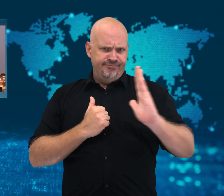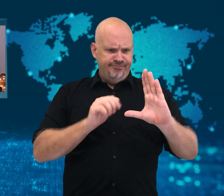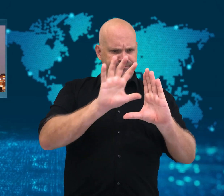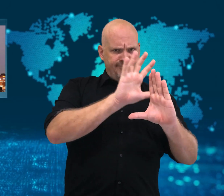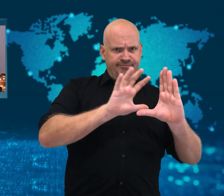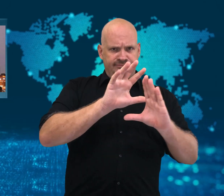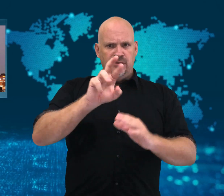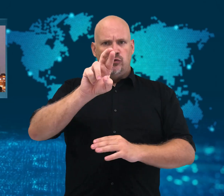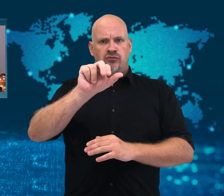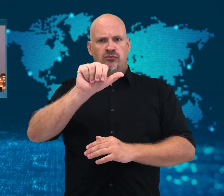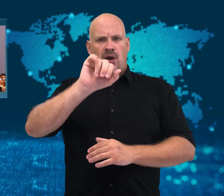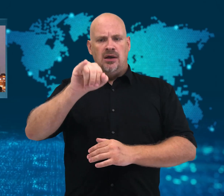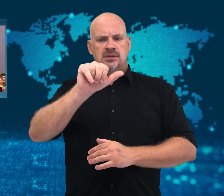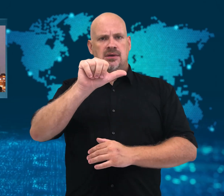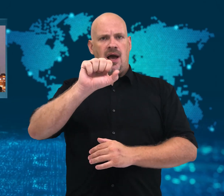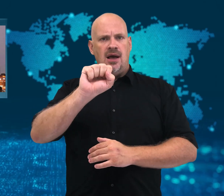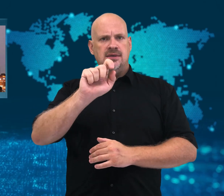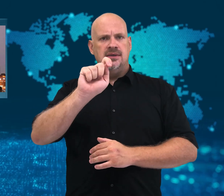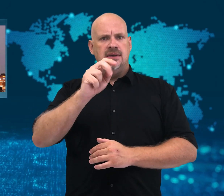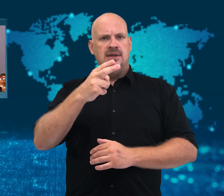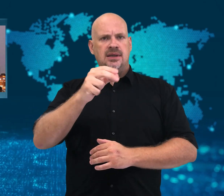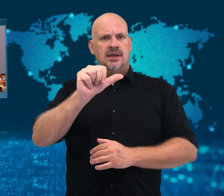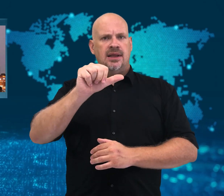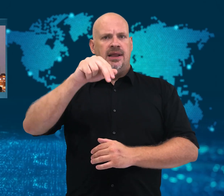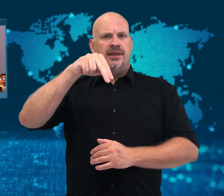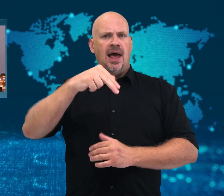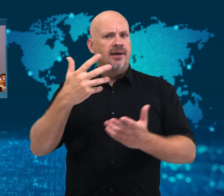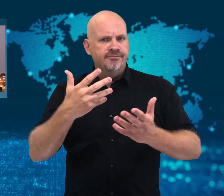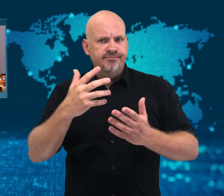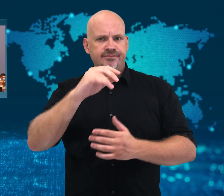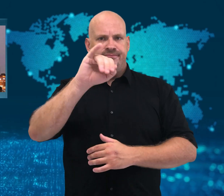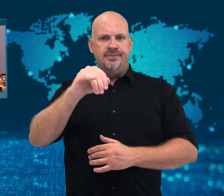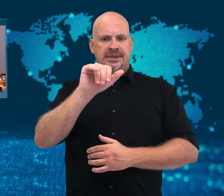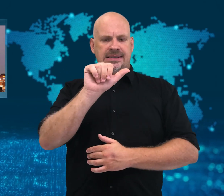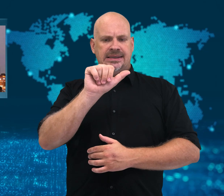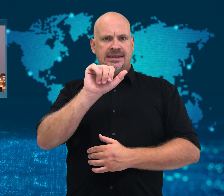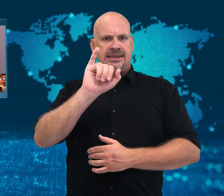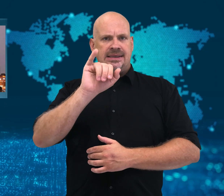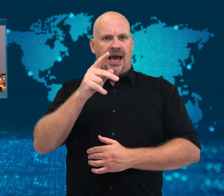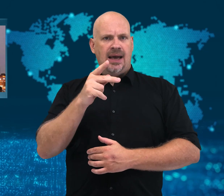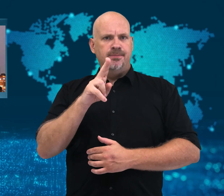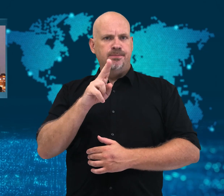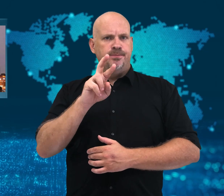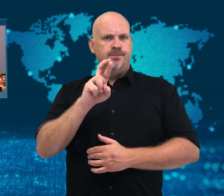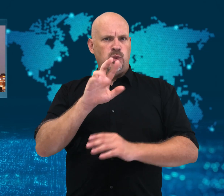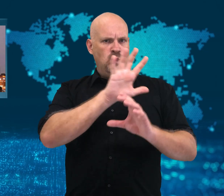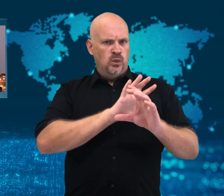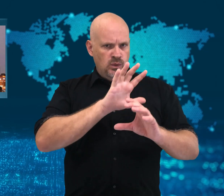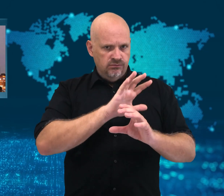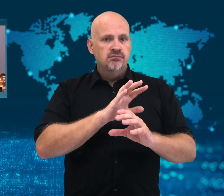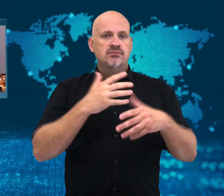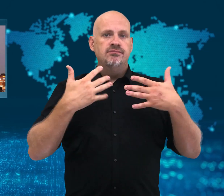in India’s western state of Rajasthan, Jaipur,